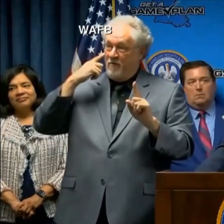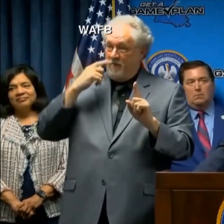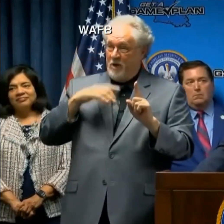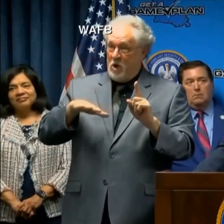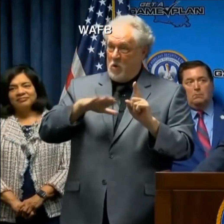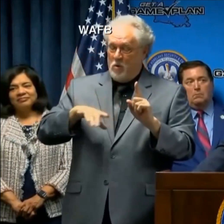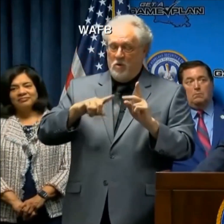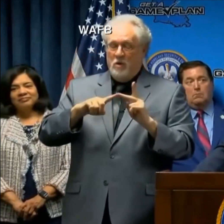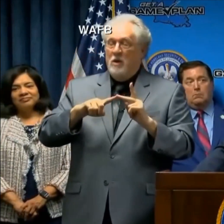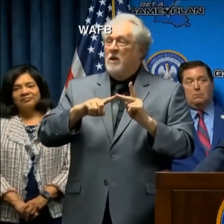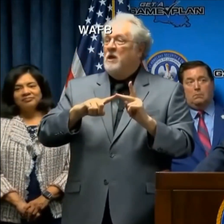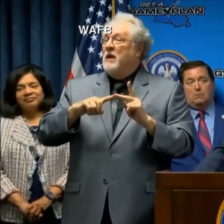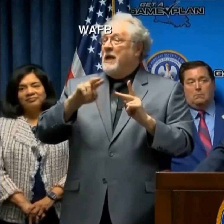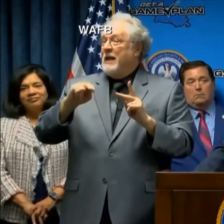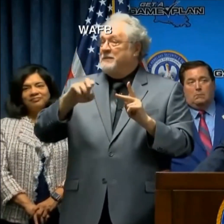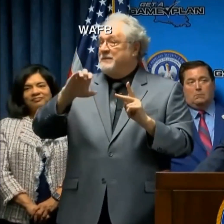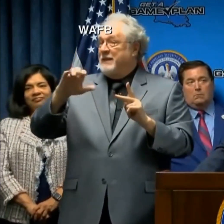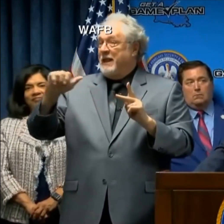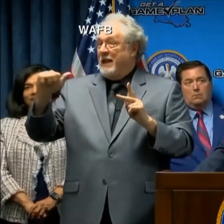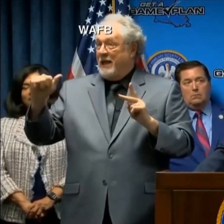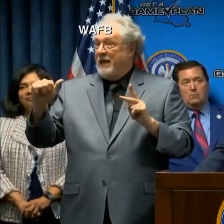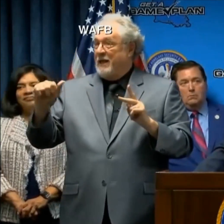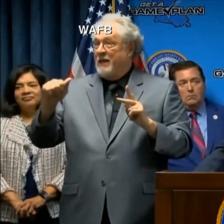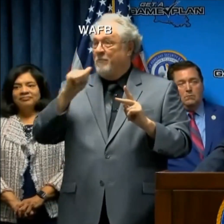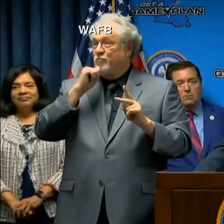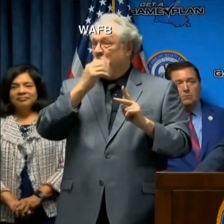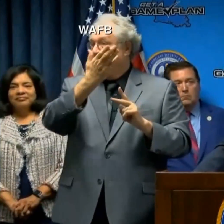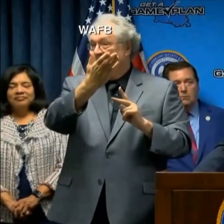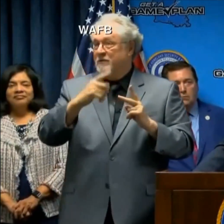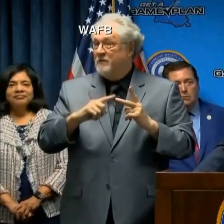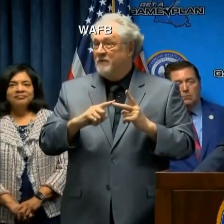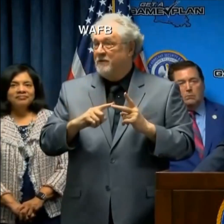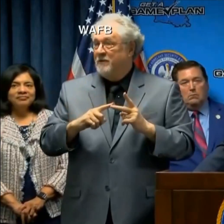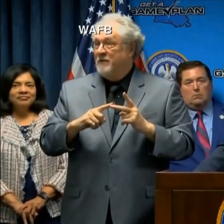in some cases by NCAA officials in consultation with government officials